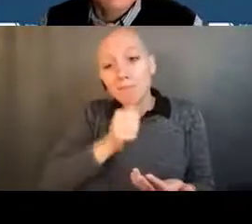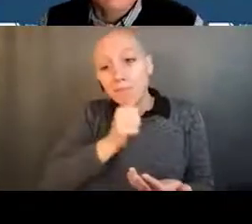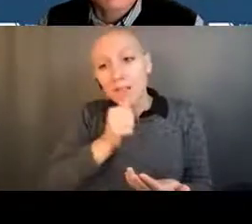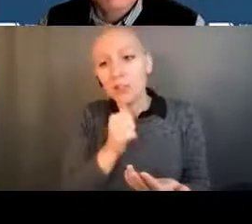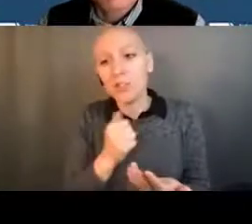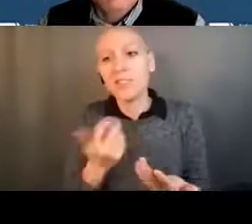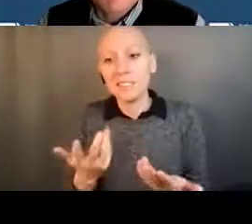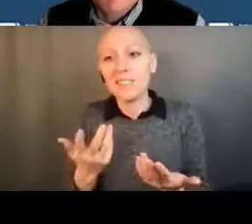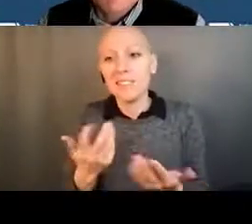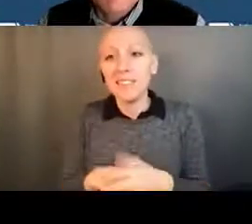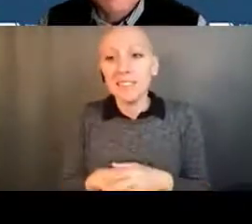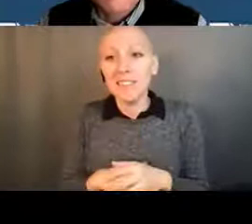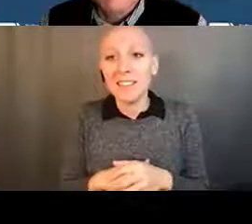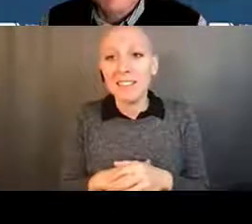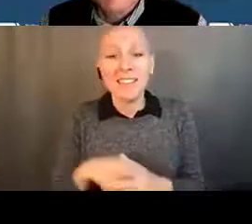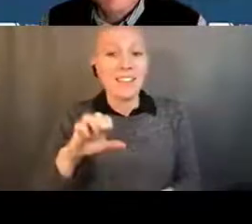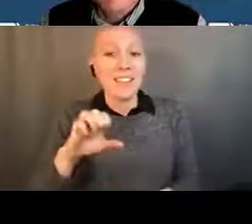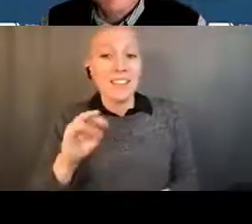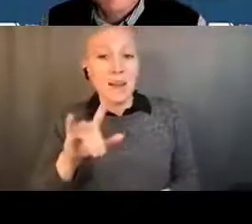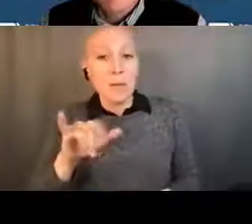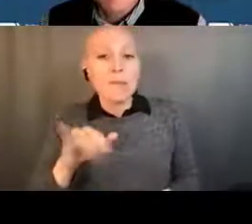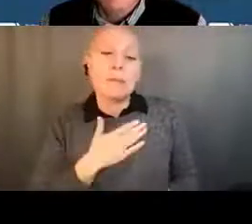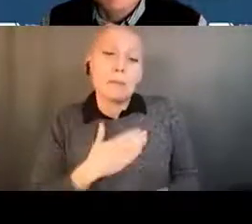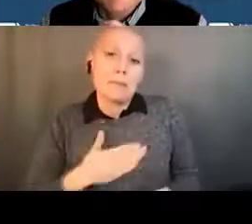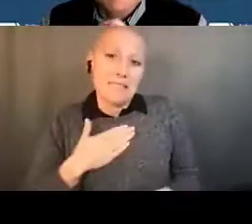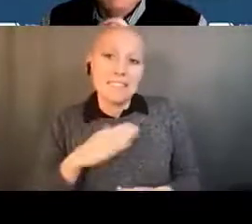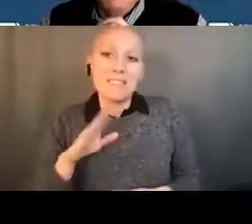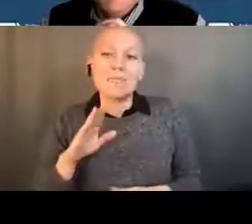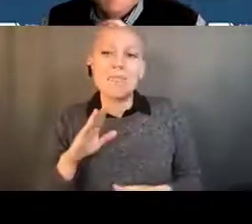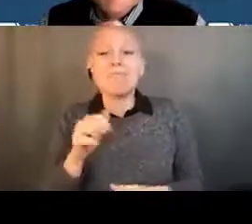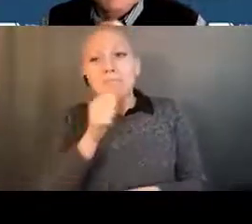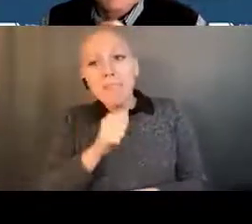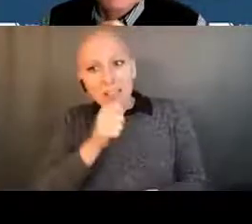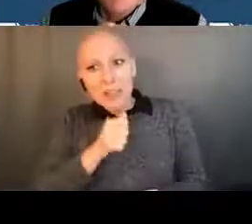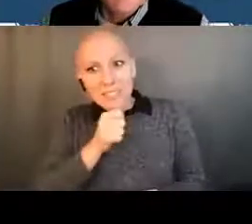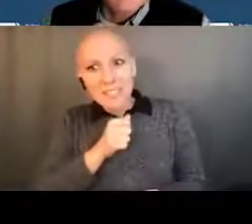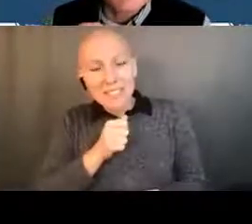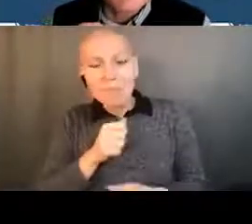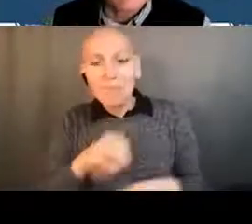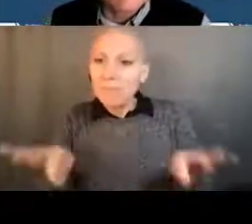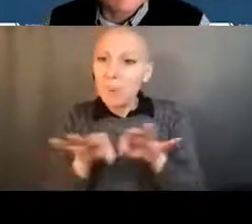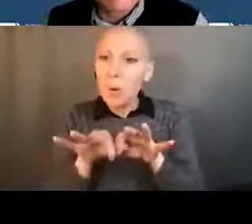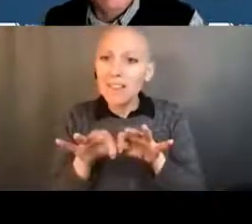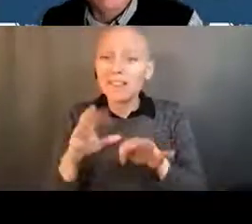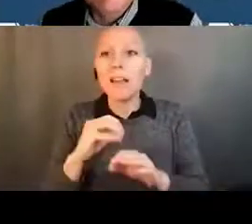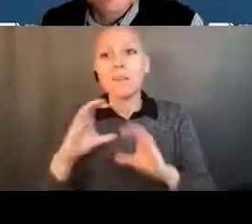Emily Linde: Definitely be patient and start early. Glen McGugan: Yeah. Emily Linde: Start the communications early. Glen McGugan: Definitely.